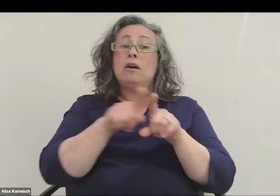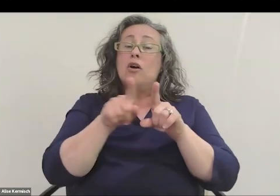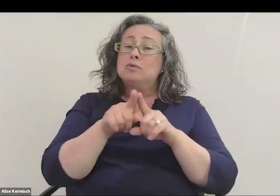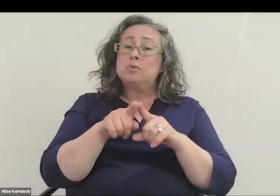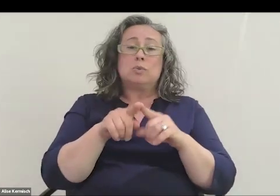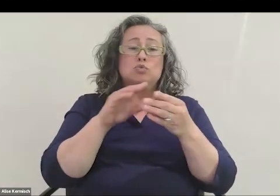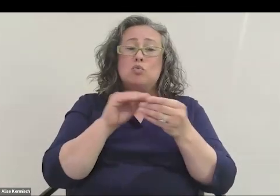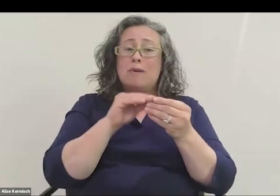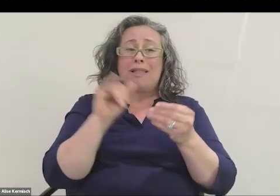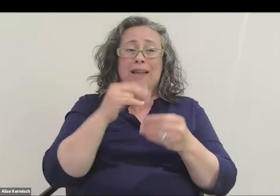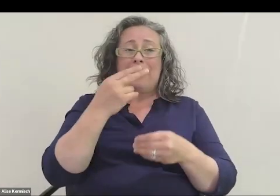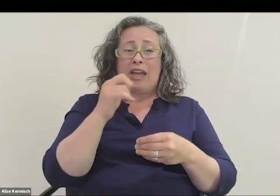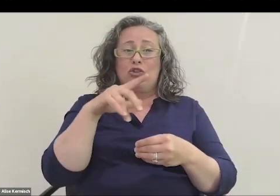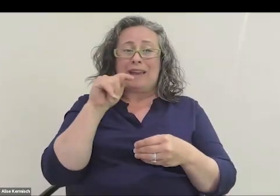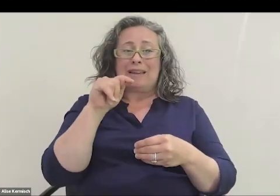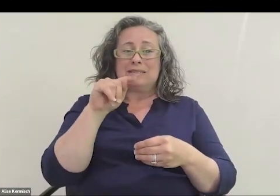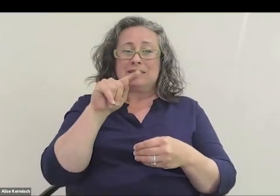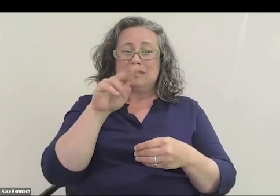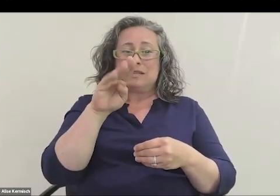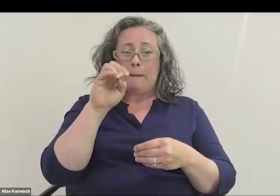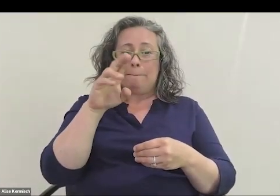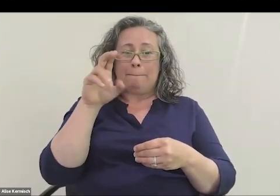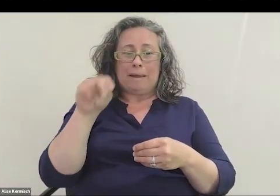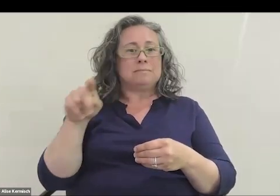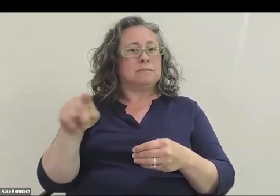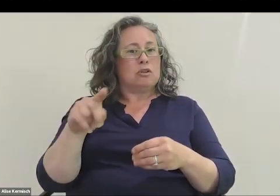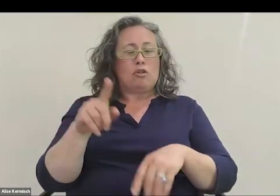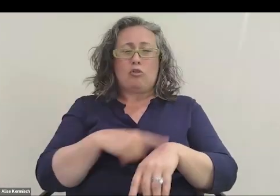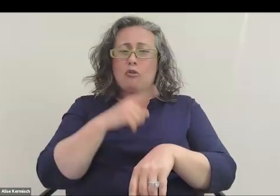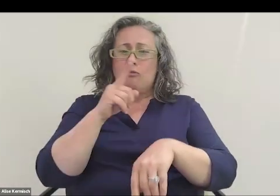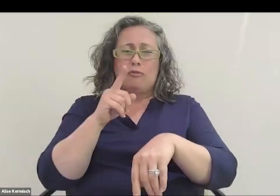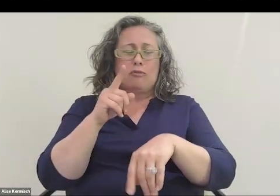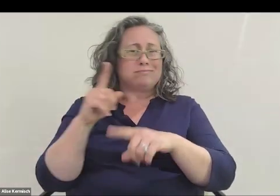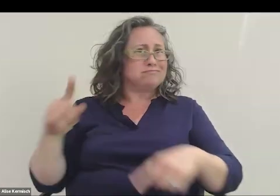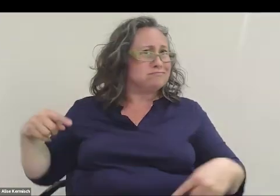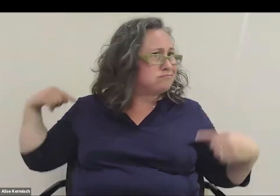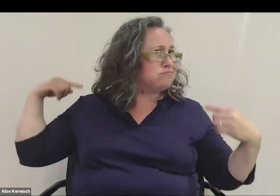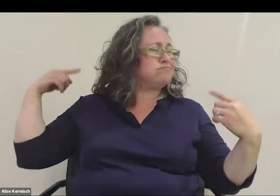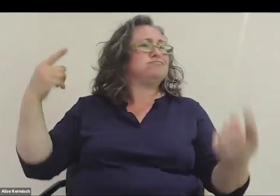as being disabled. She had lifelong sleeping spells from a violent blow to the head as a teenager.